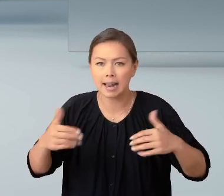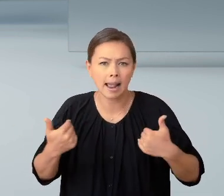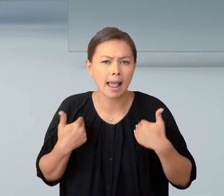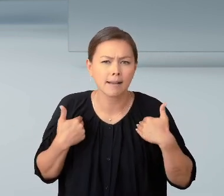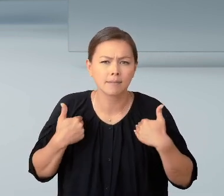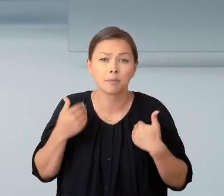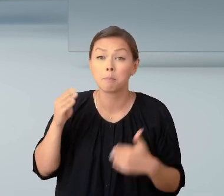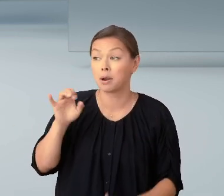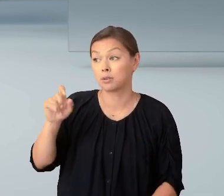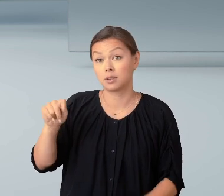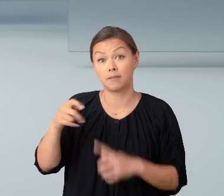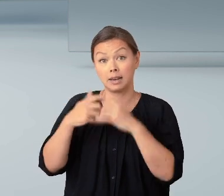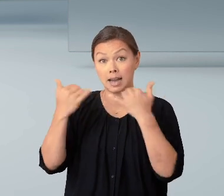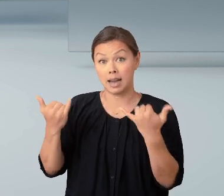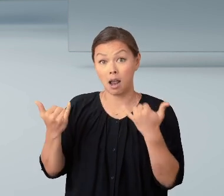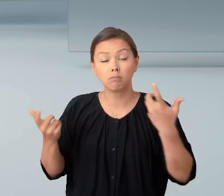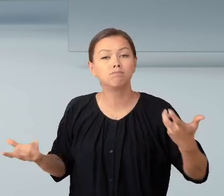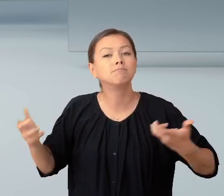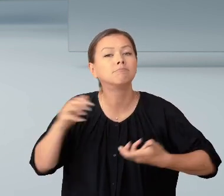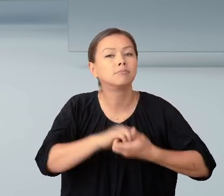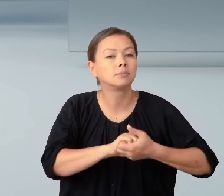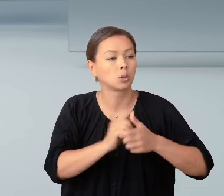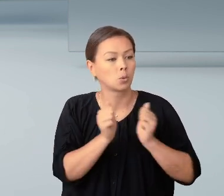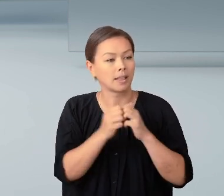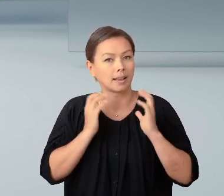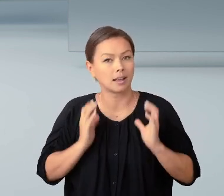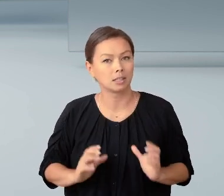with their customers to define how they will survive and even